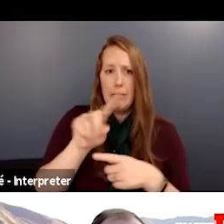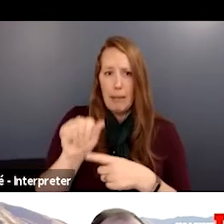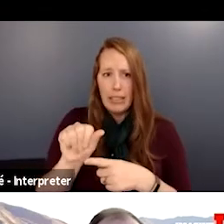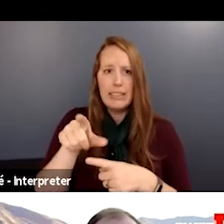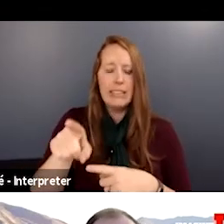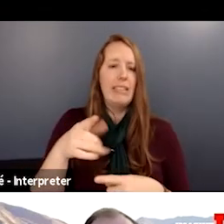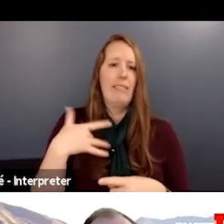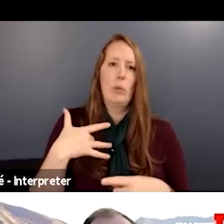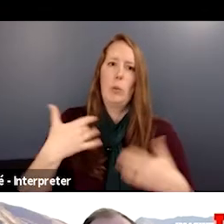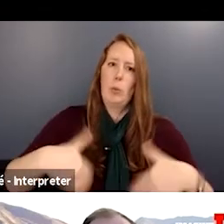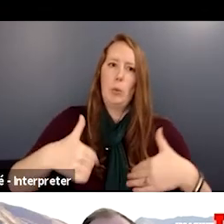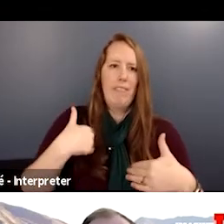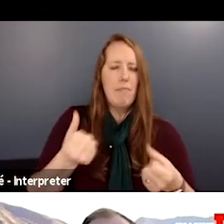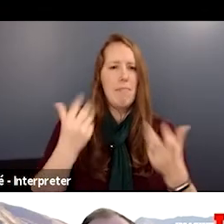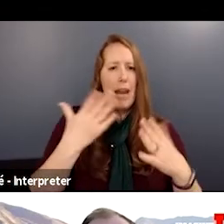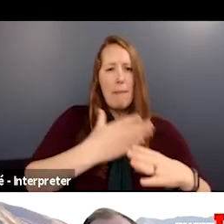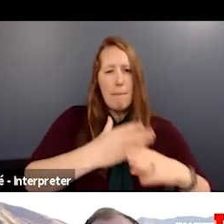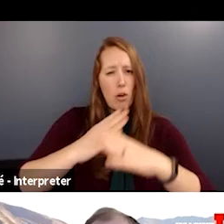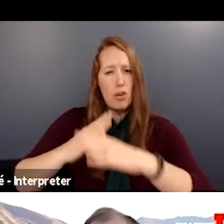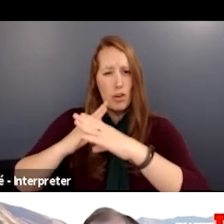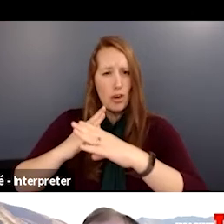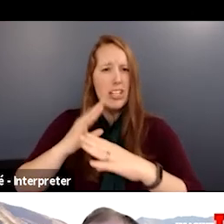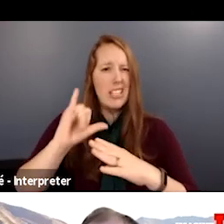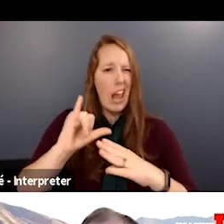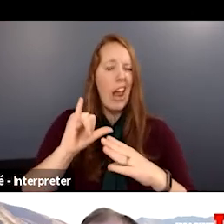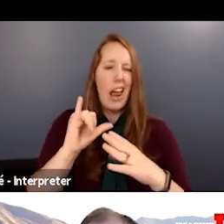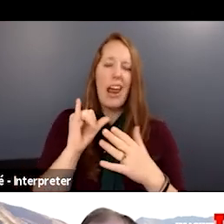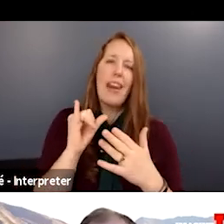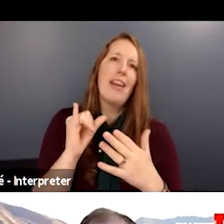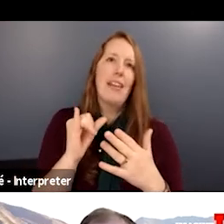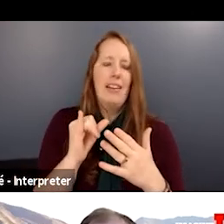equality and success that he often shares as an empowerment speaker.